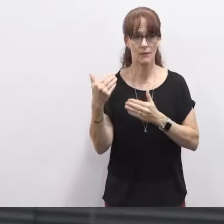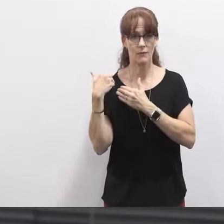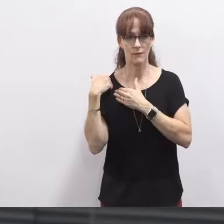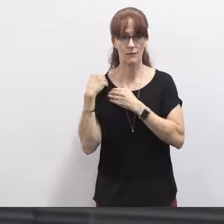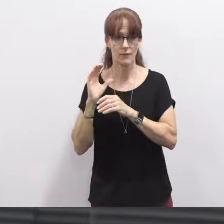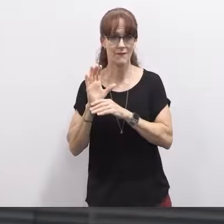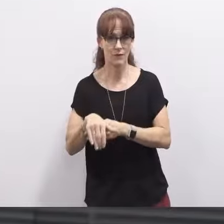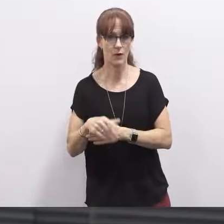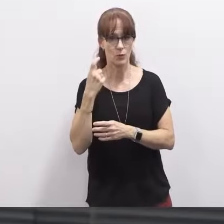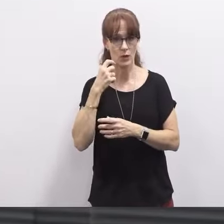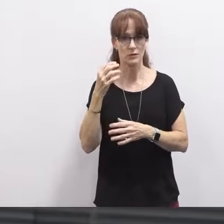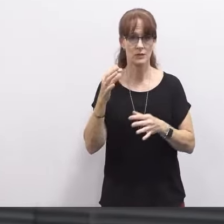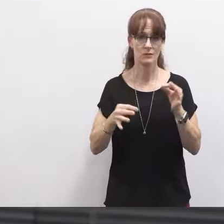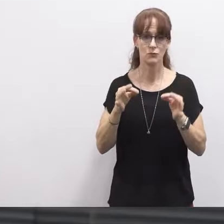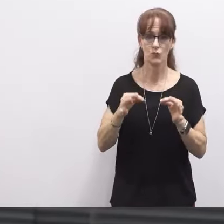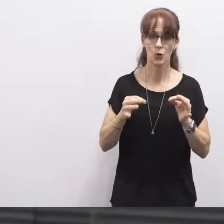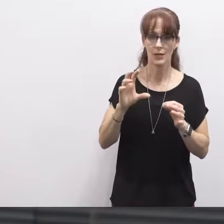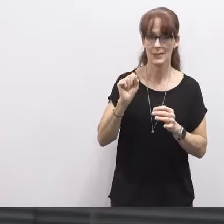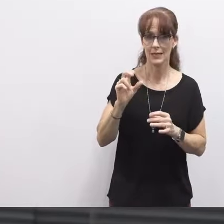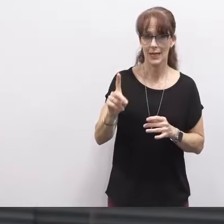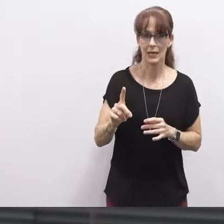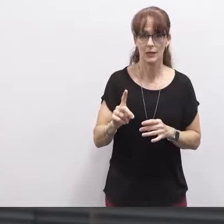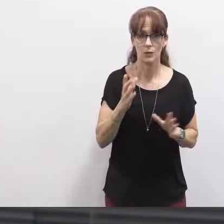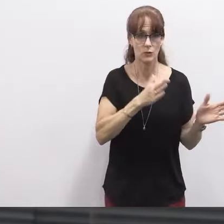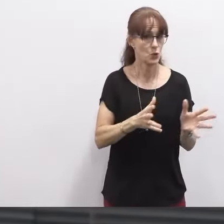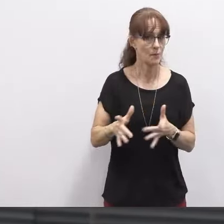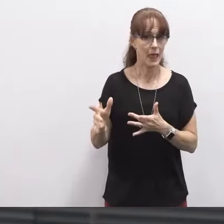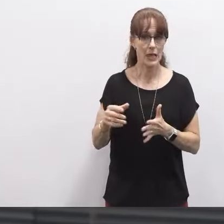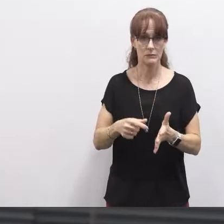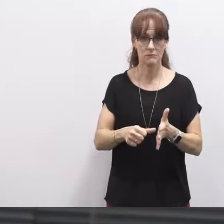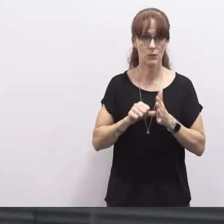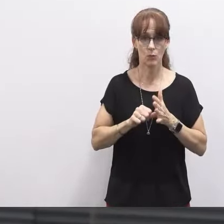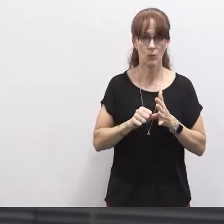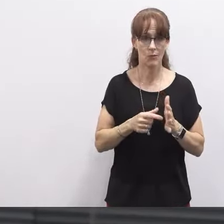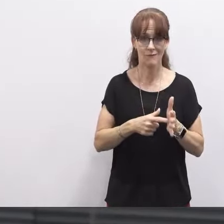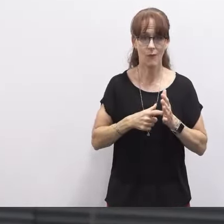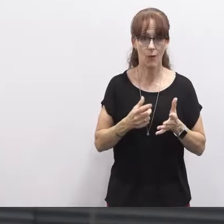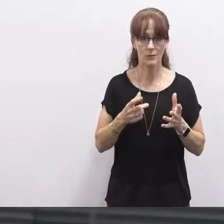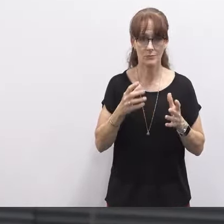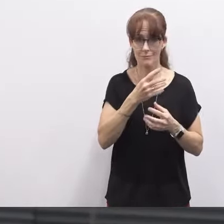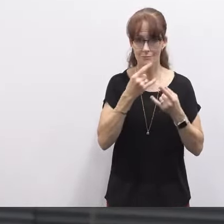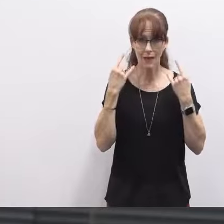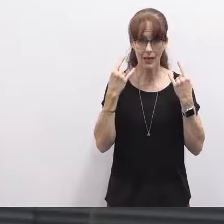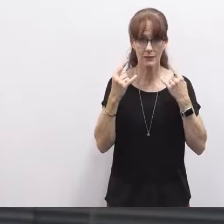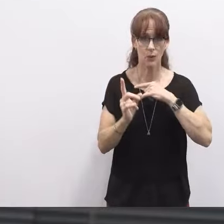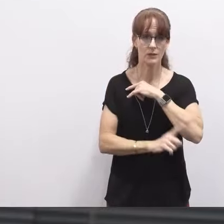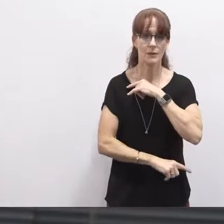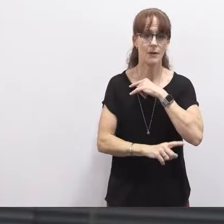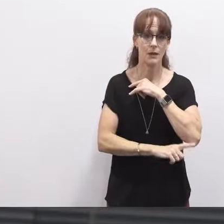from the recent ruling in San Diego, what is your plan to enforce masks? And what is the punishment for students